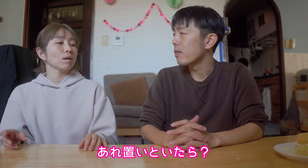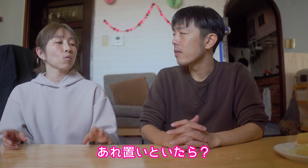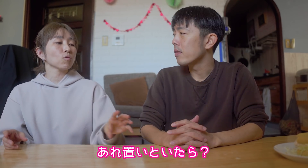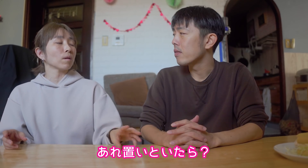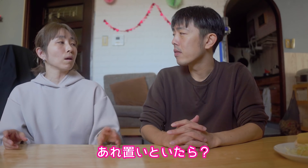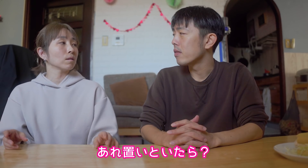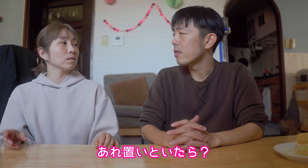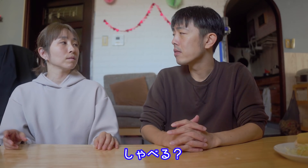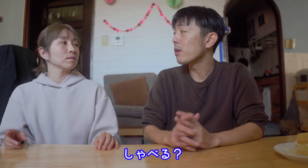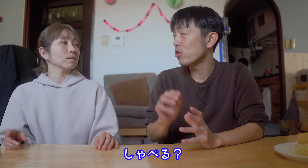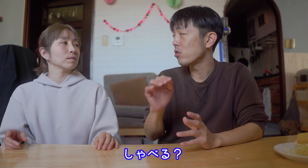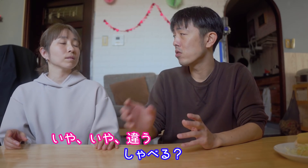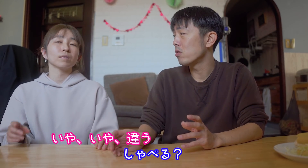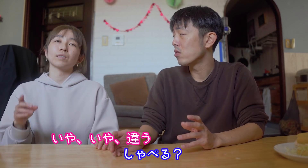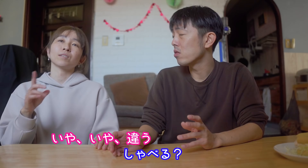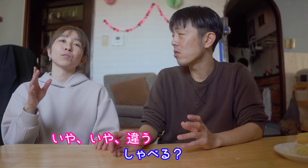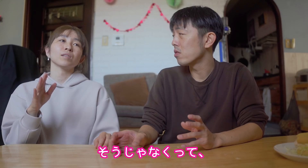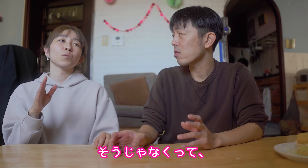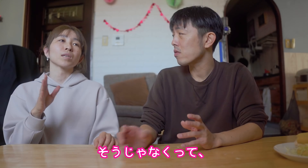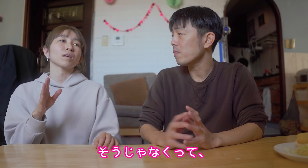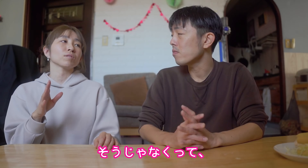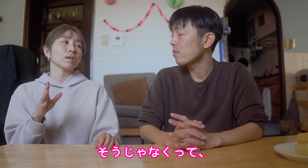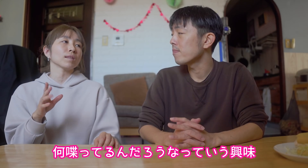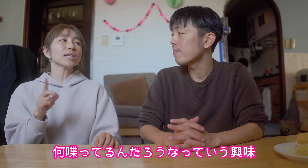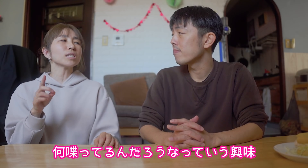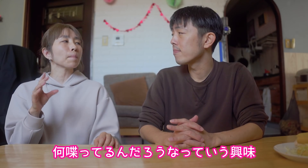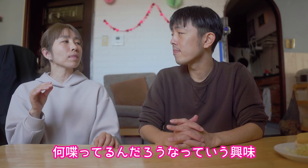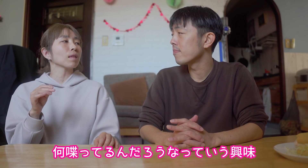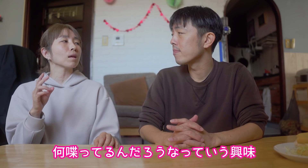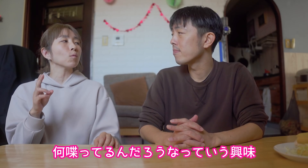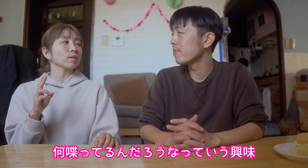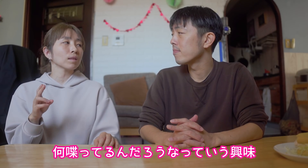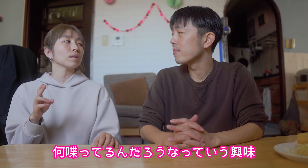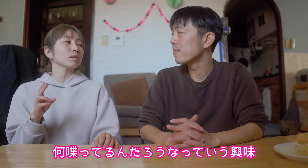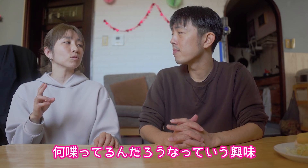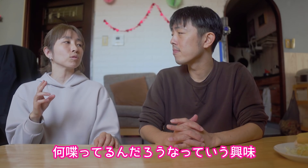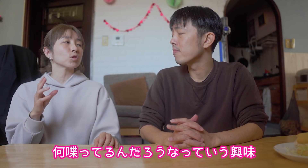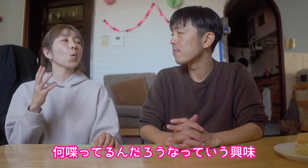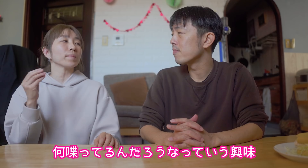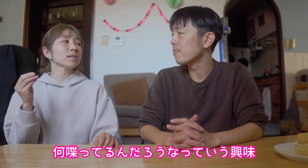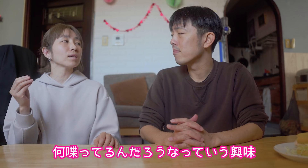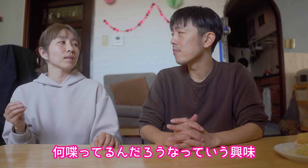Why don't you put it on the table? (Dad)To talk? (Mom)No, no, no, no. That's not what I mean. Just curious about what they're saying.